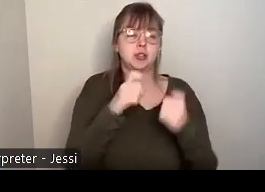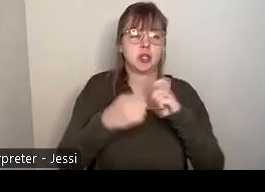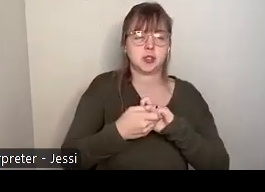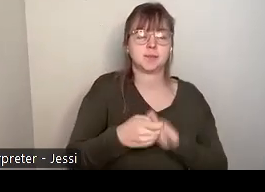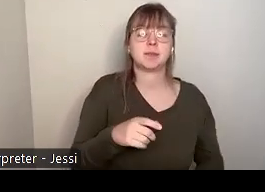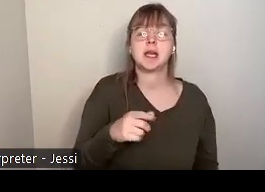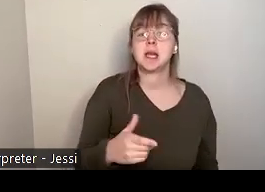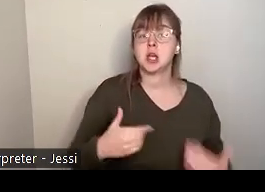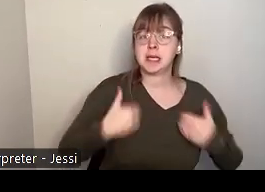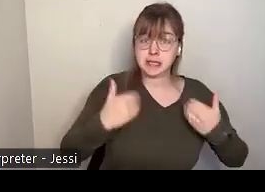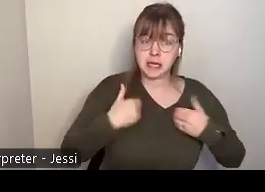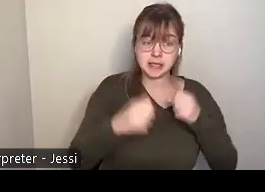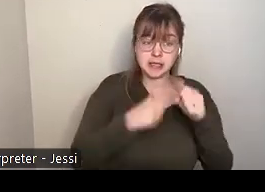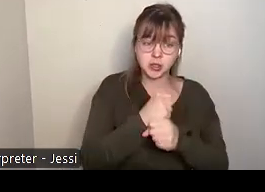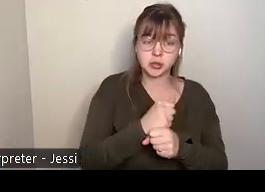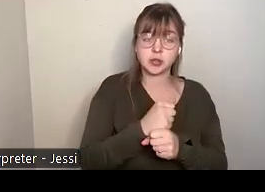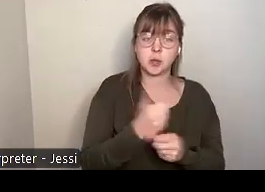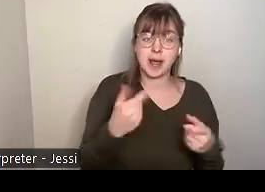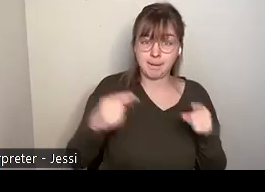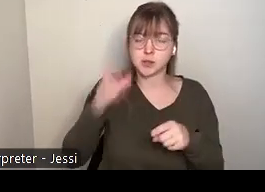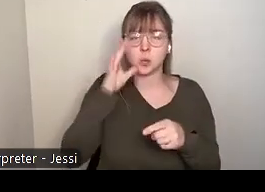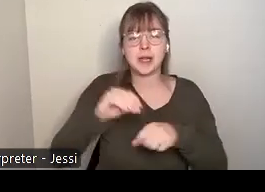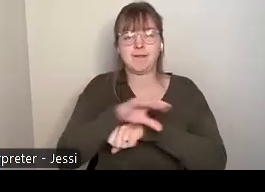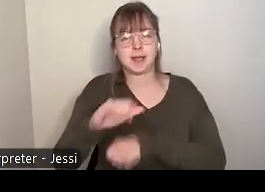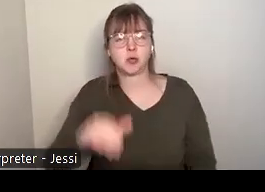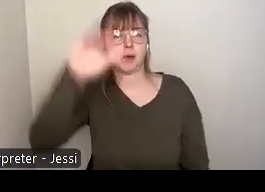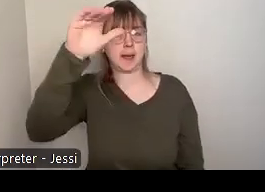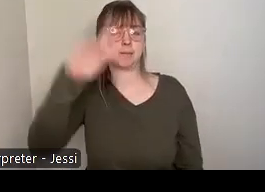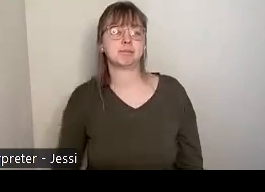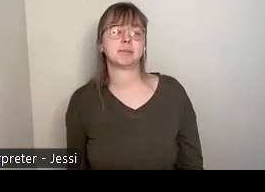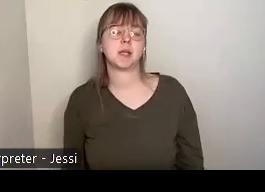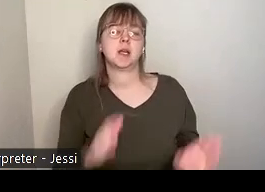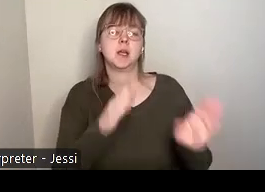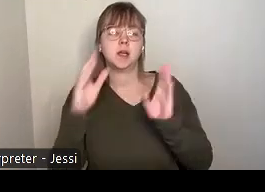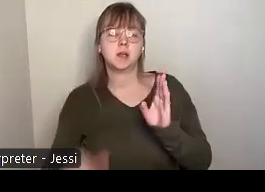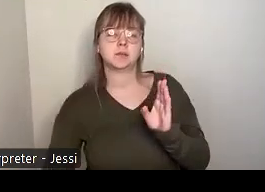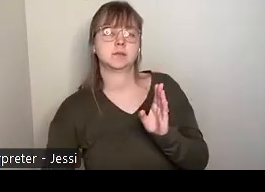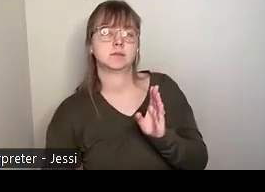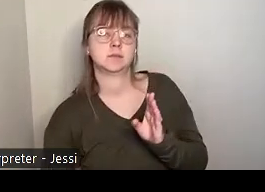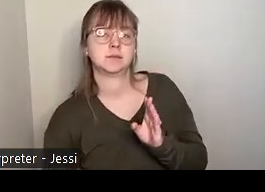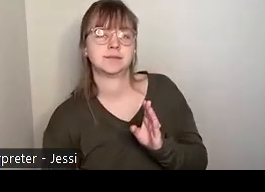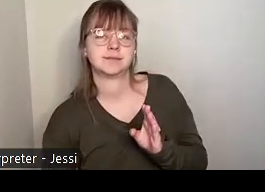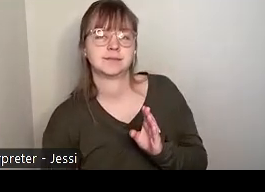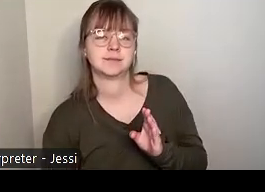Across the lifespan early developing attachment relationships may be distorted or disturbed by